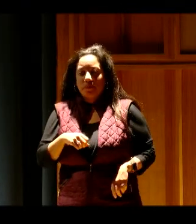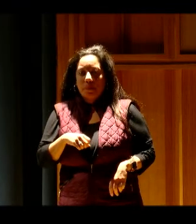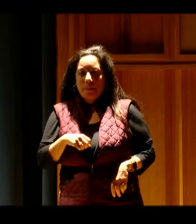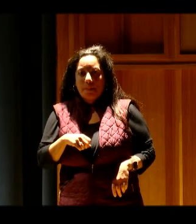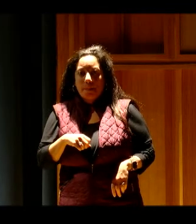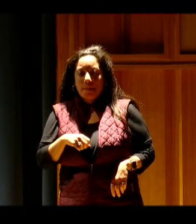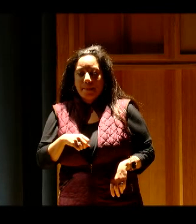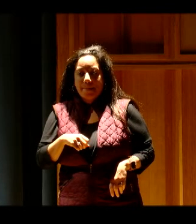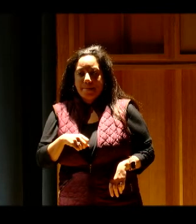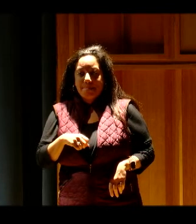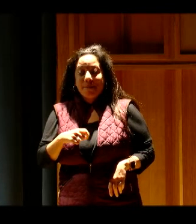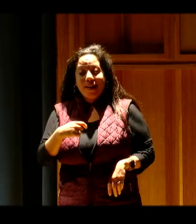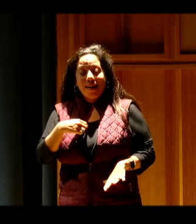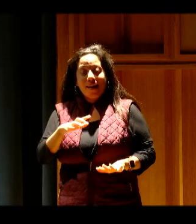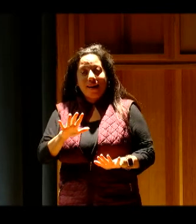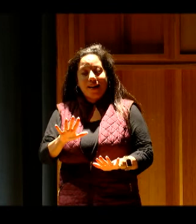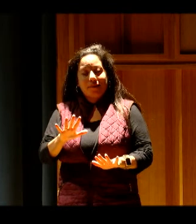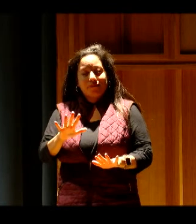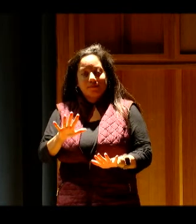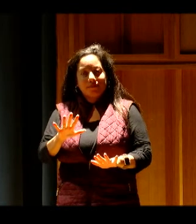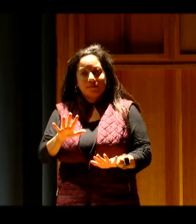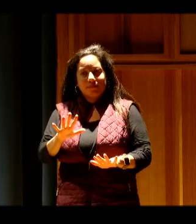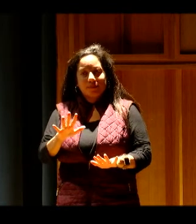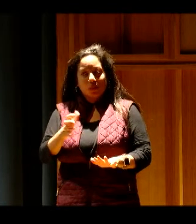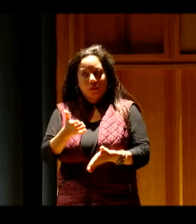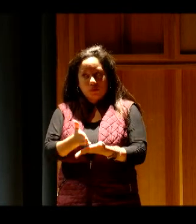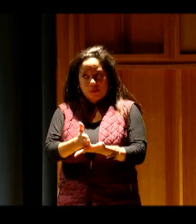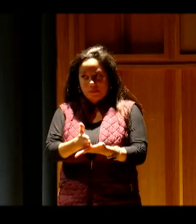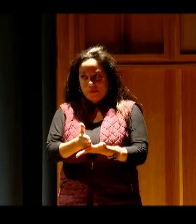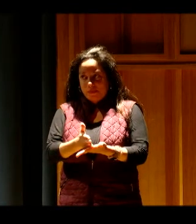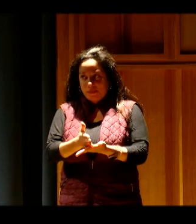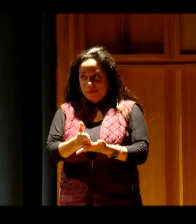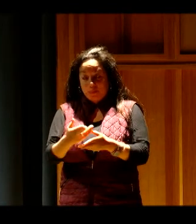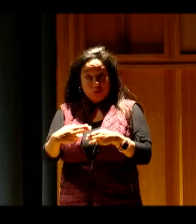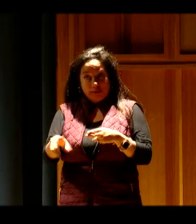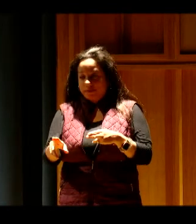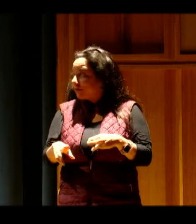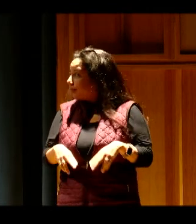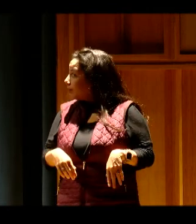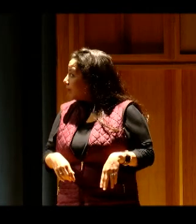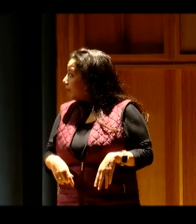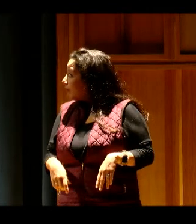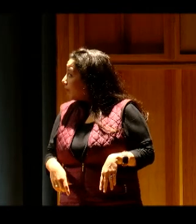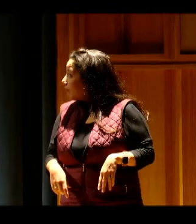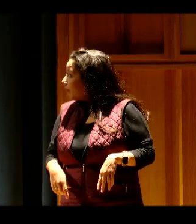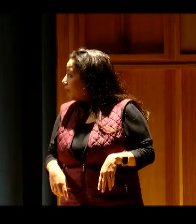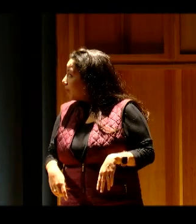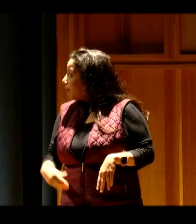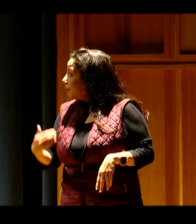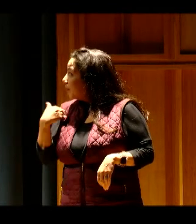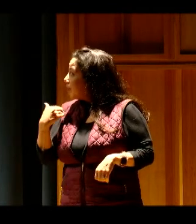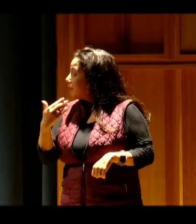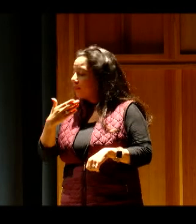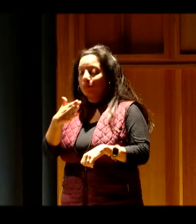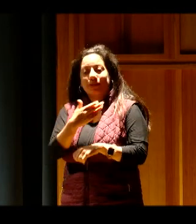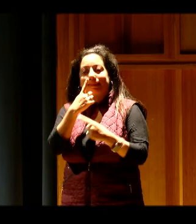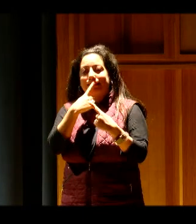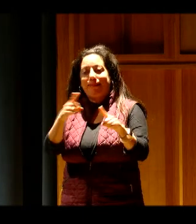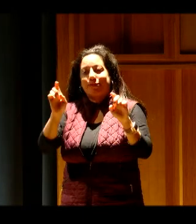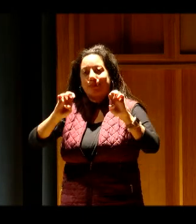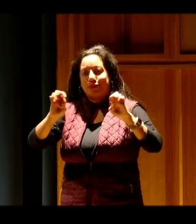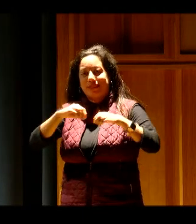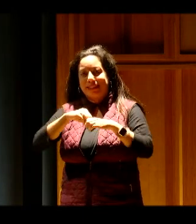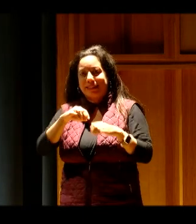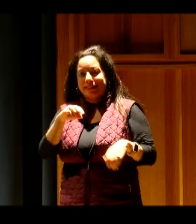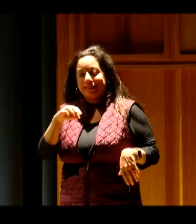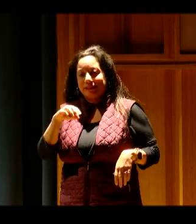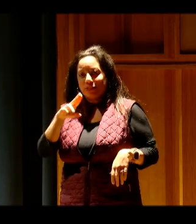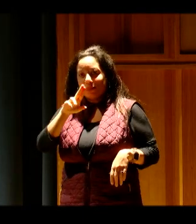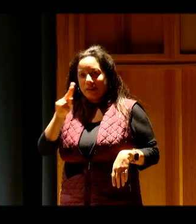Although I do want to just, sorry, I do want to stop very briefly. We have Music Declares Emergency in the UK, JB partly founded that.